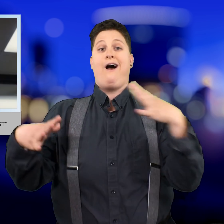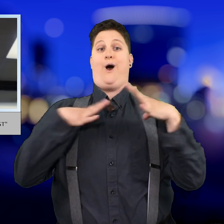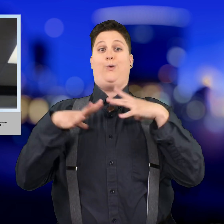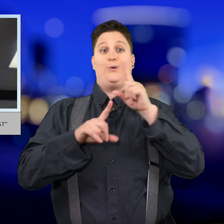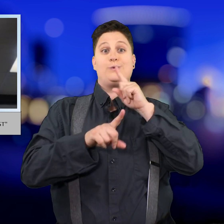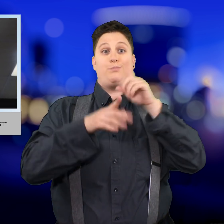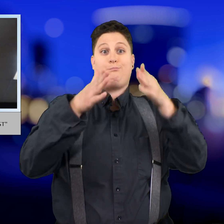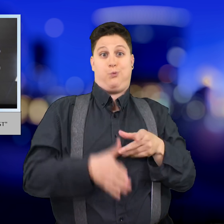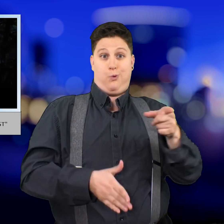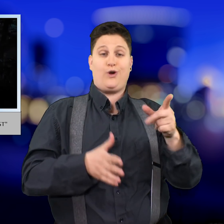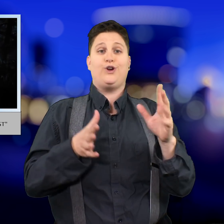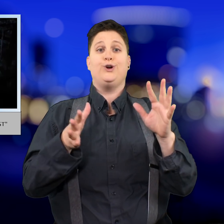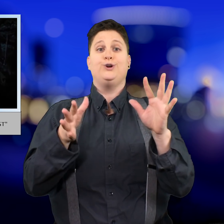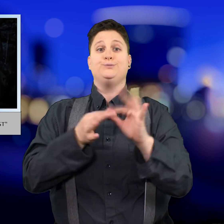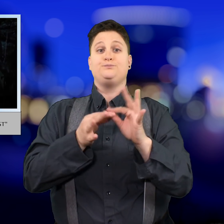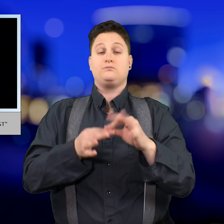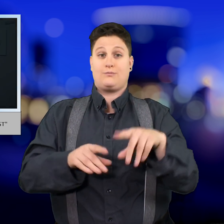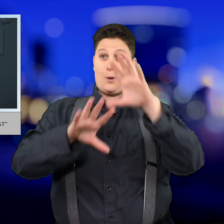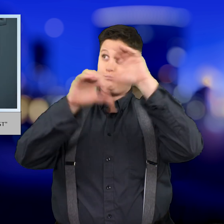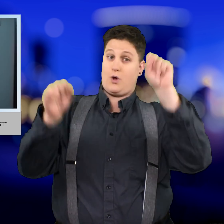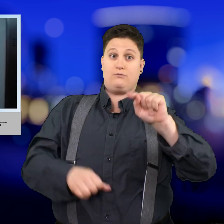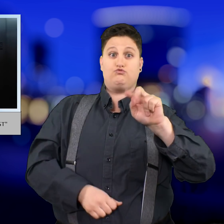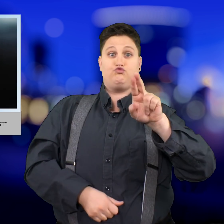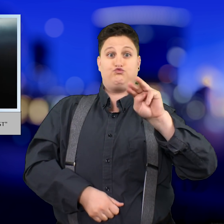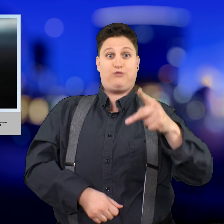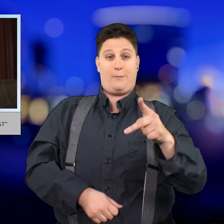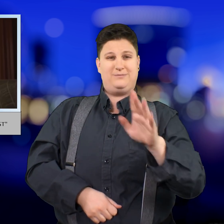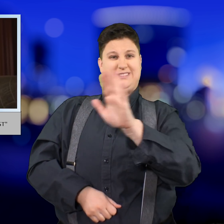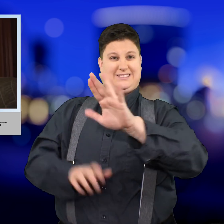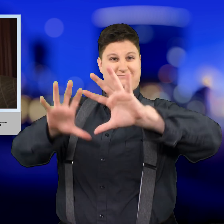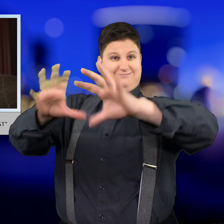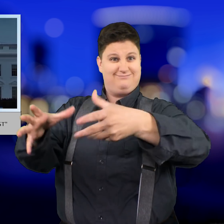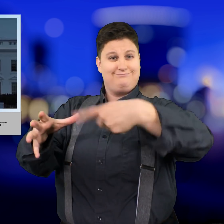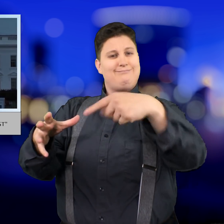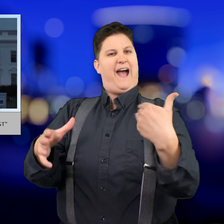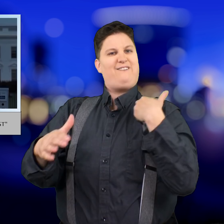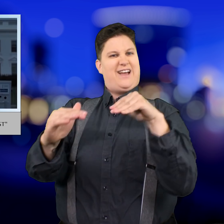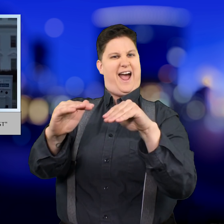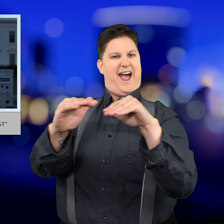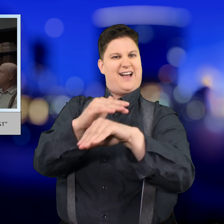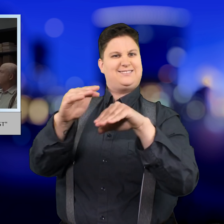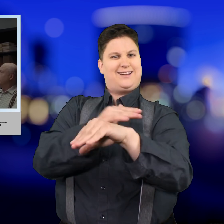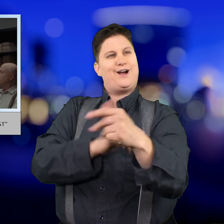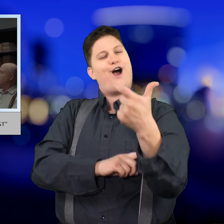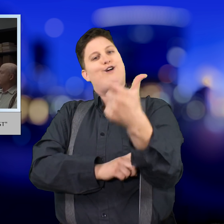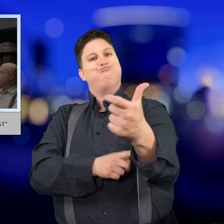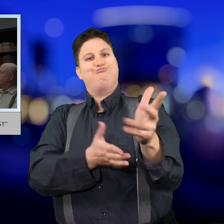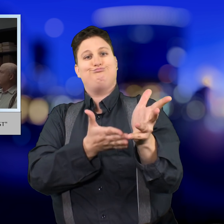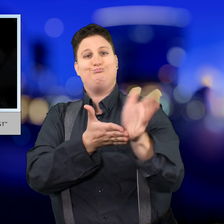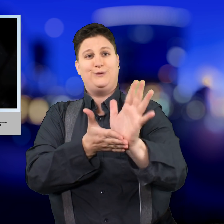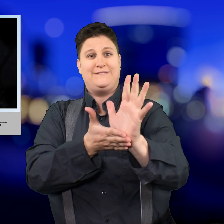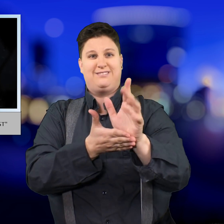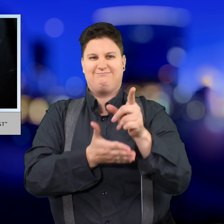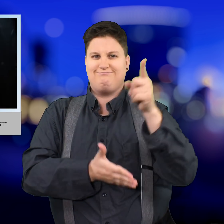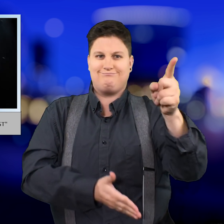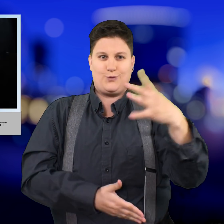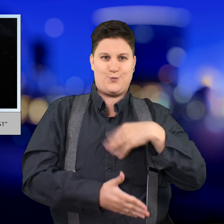The "Hollywood Reporter" says President Trump's team has been granted access to the movie